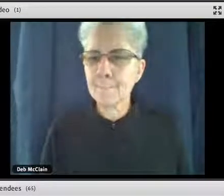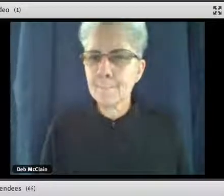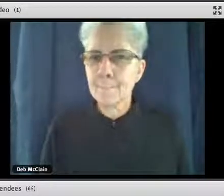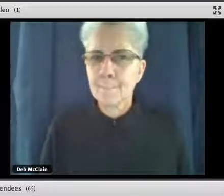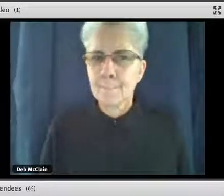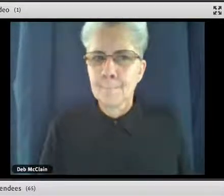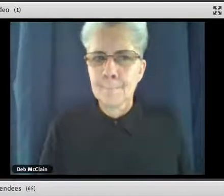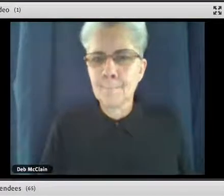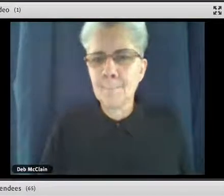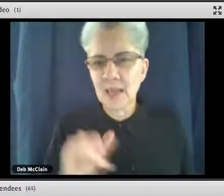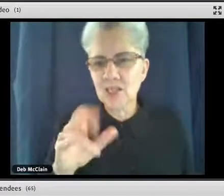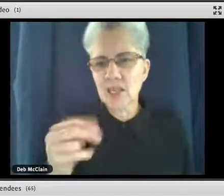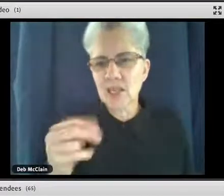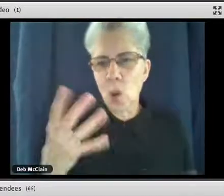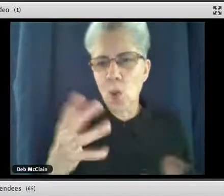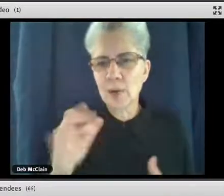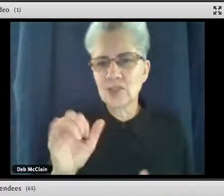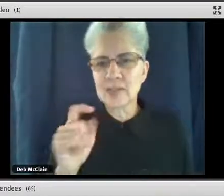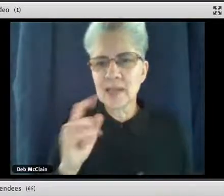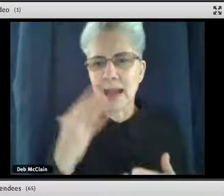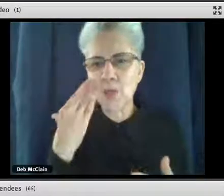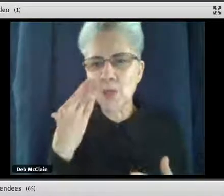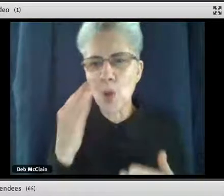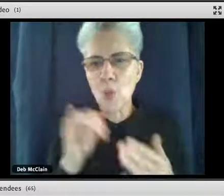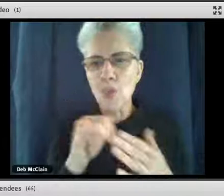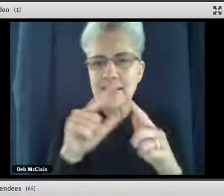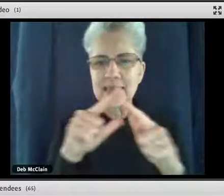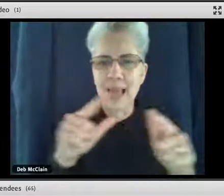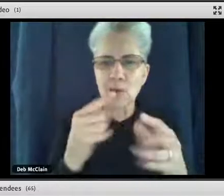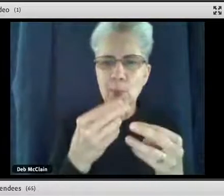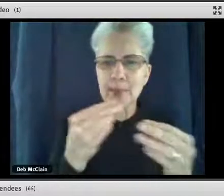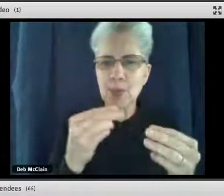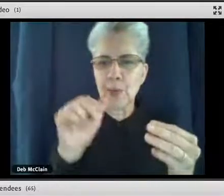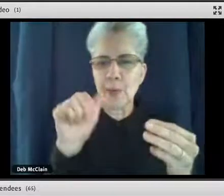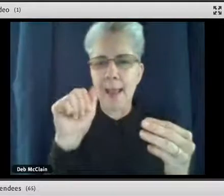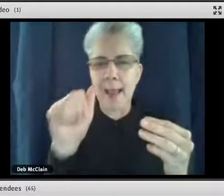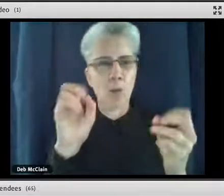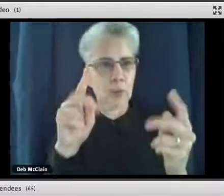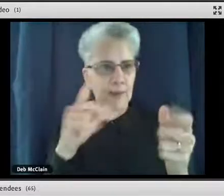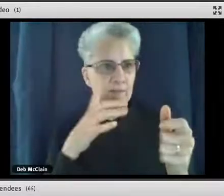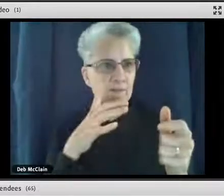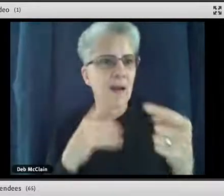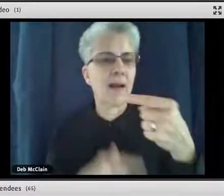But, okay, so Janet's already on top of this. Janet's like, "Okay, I know this is language material, 'A.'"